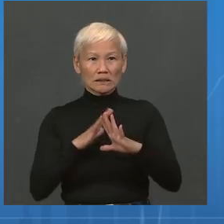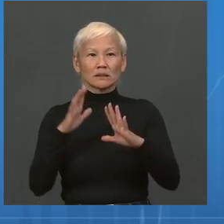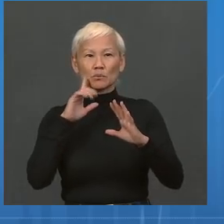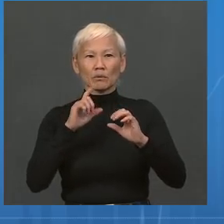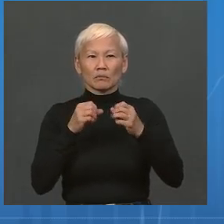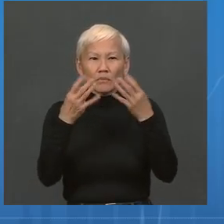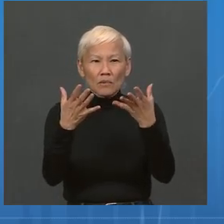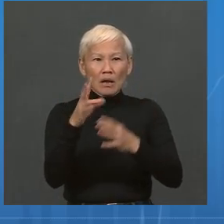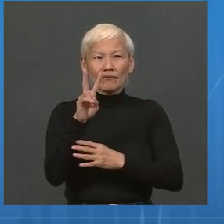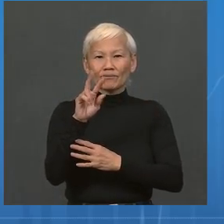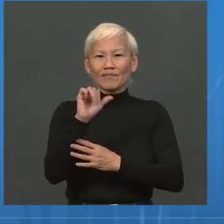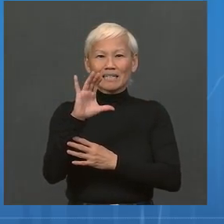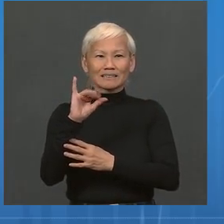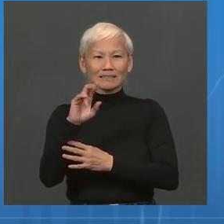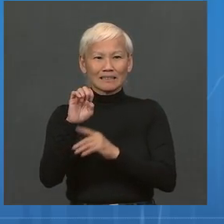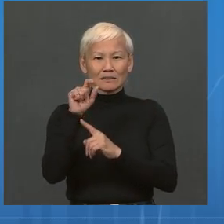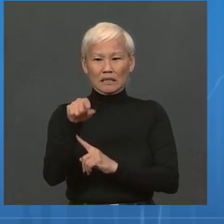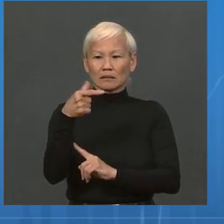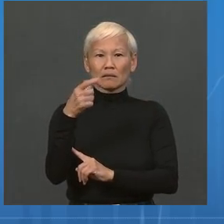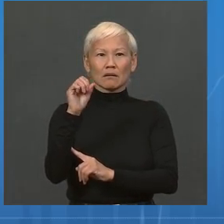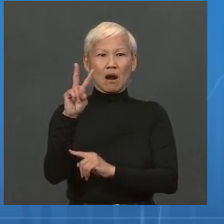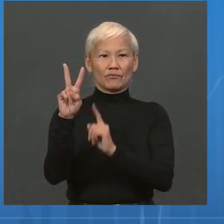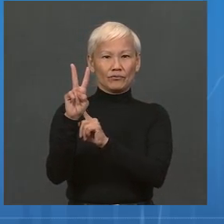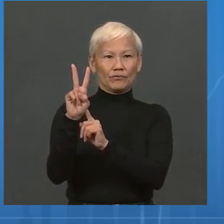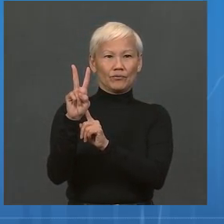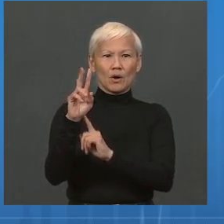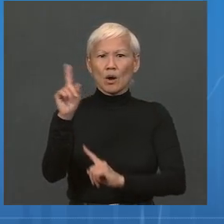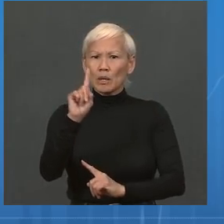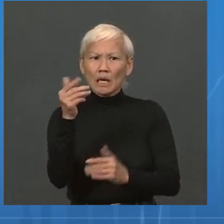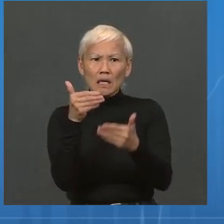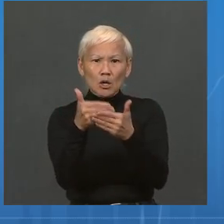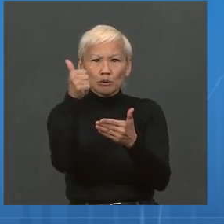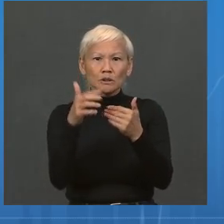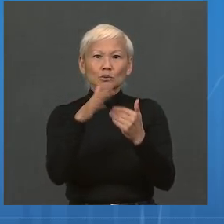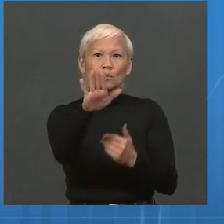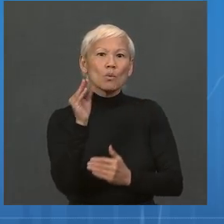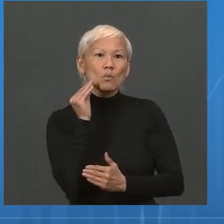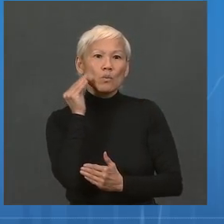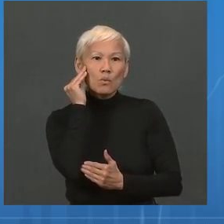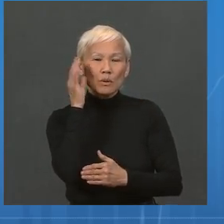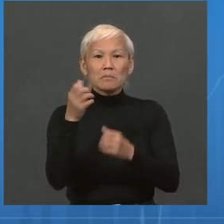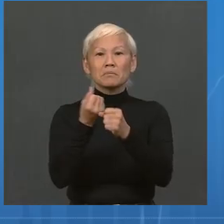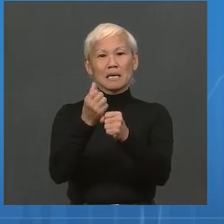to find locations offering vaccinations for kids ages 5 through 11 near them.